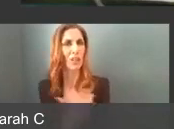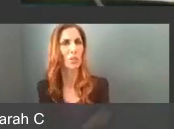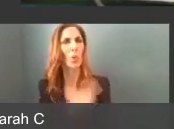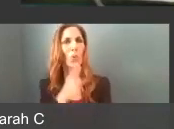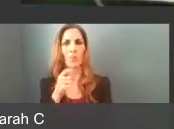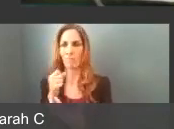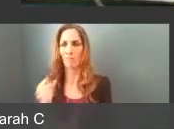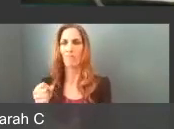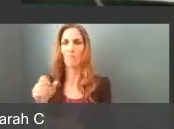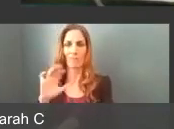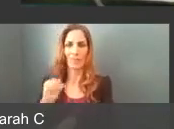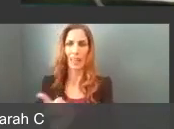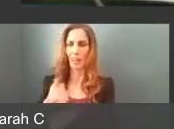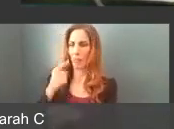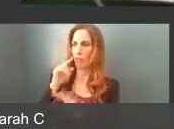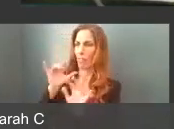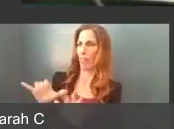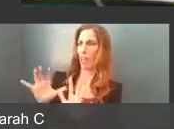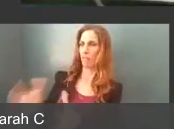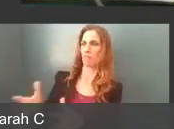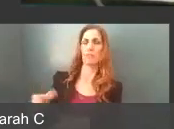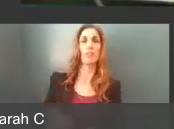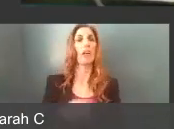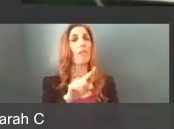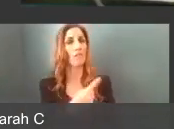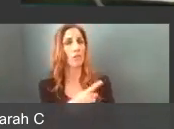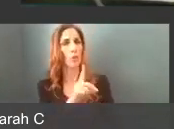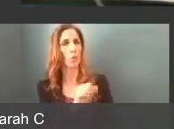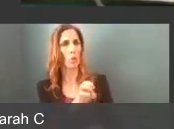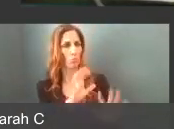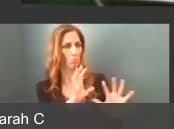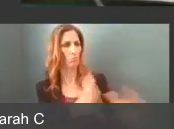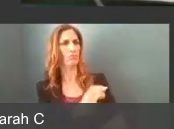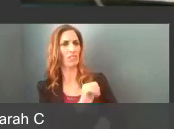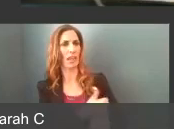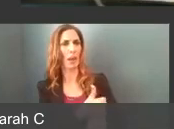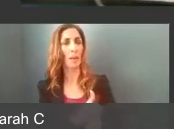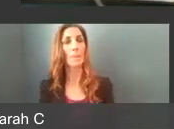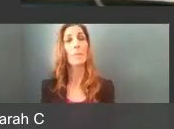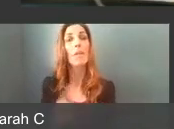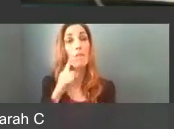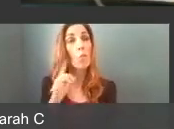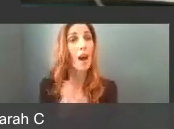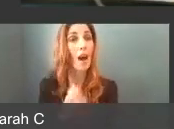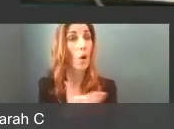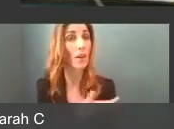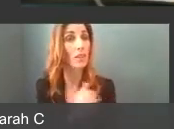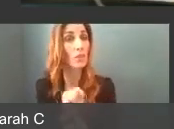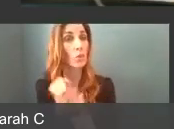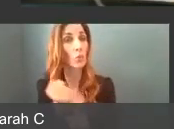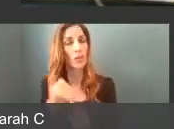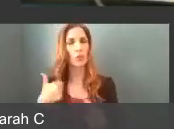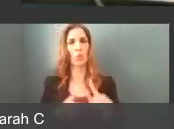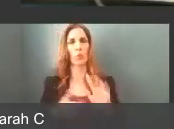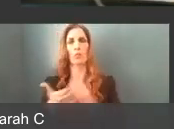and then the first dose for the first dose. In our case we've been running these two separate clinics